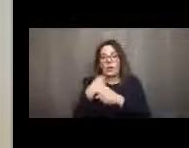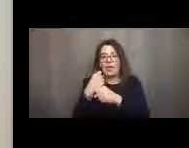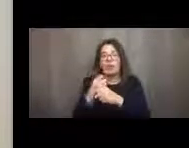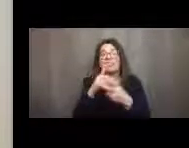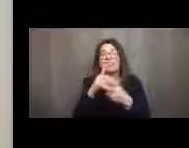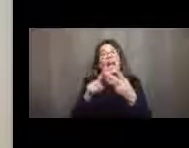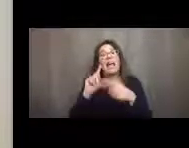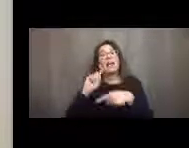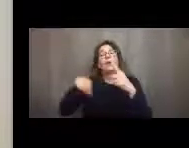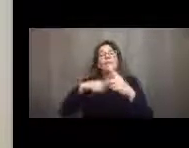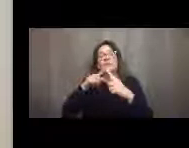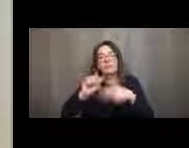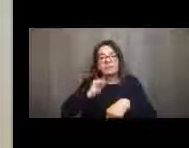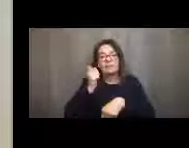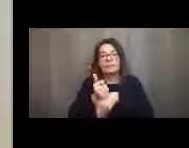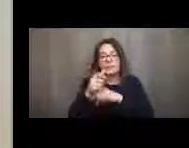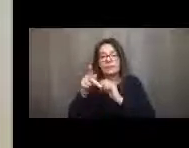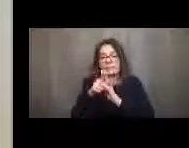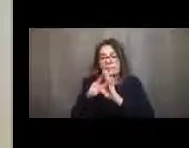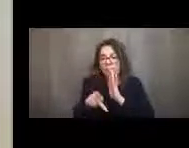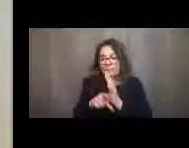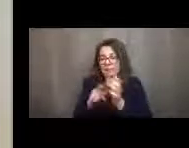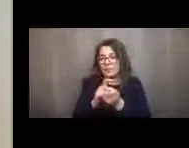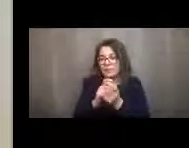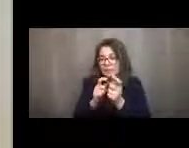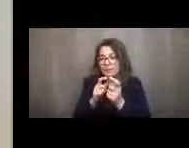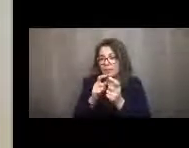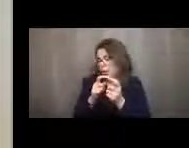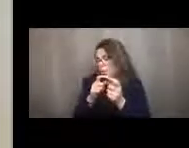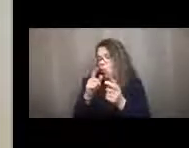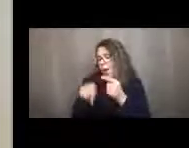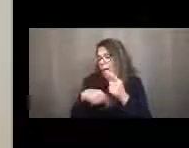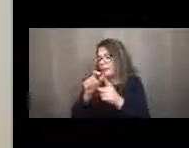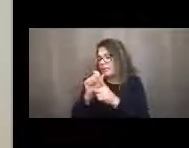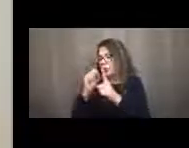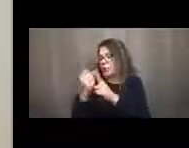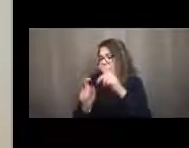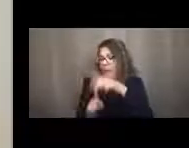such as the policy is revised that would affect the Investigator's responsibilities,